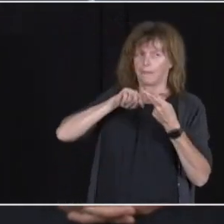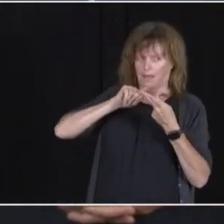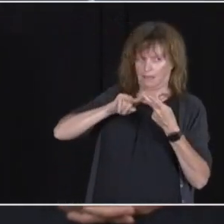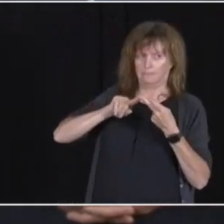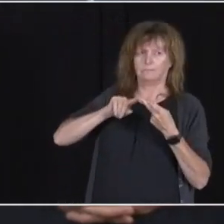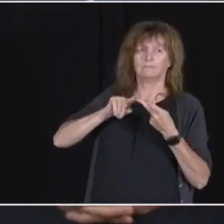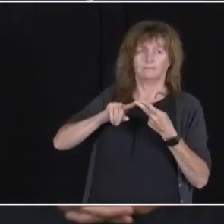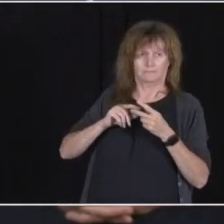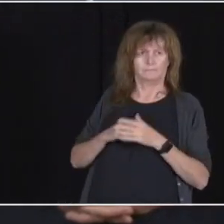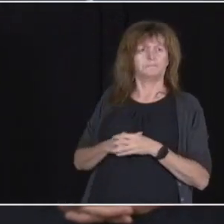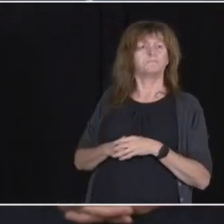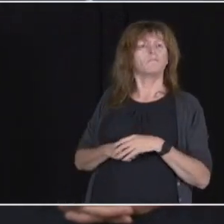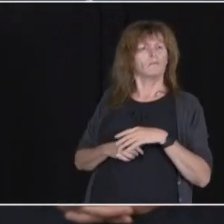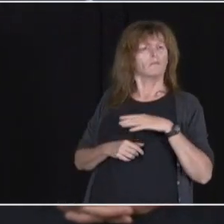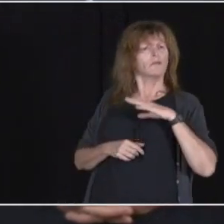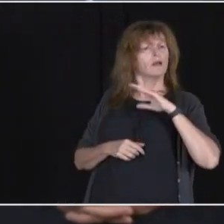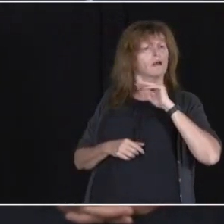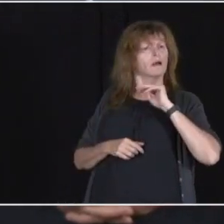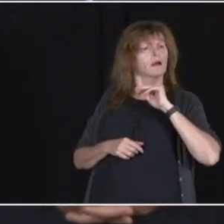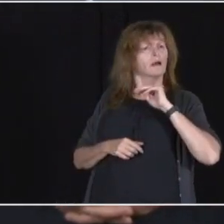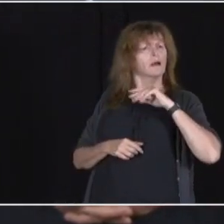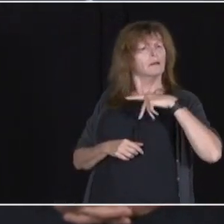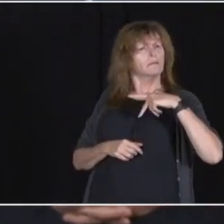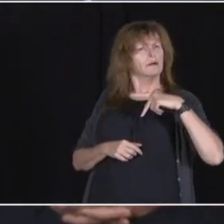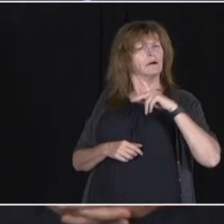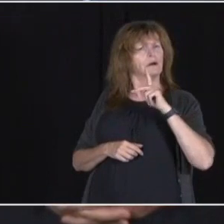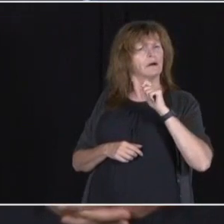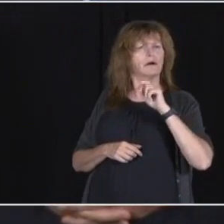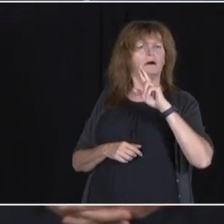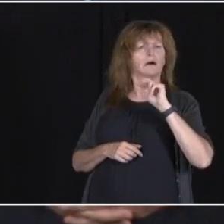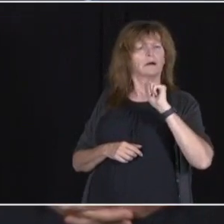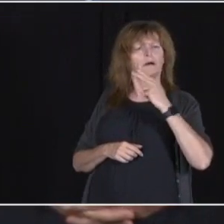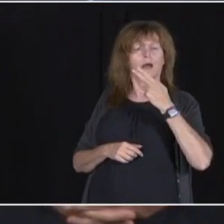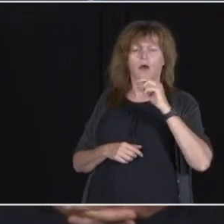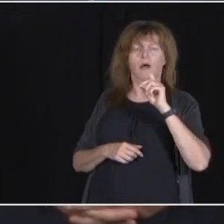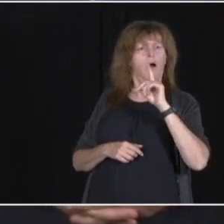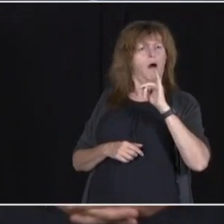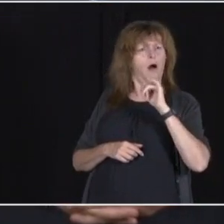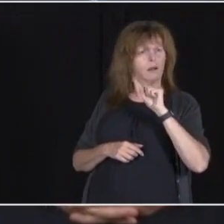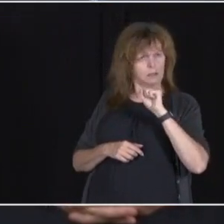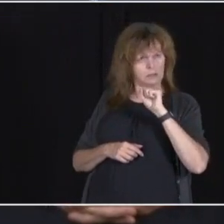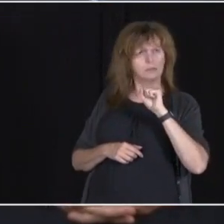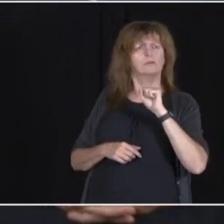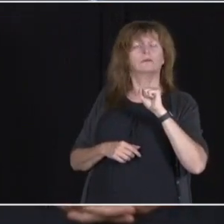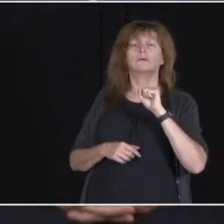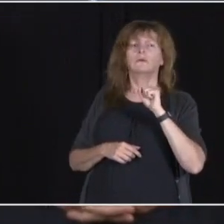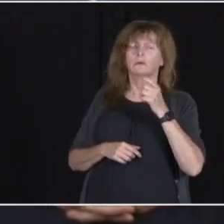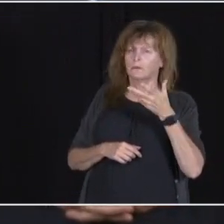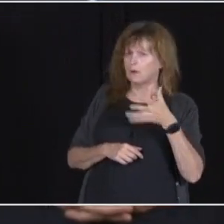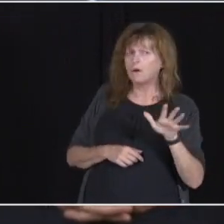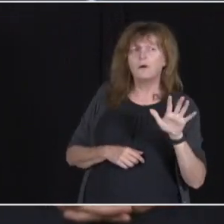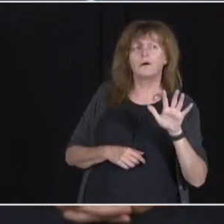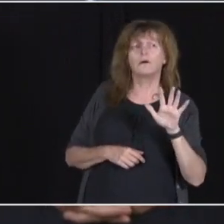Premier, I want to follow-up about the objection of that PC caucus. Does her vote not send signal that there are people within your